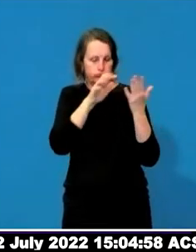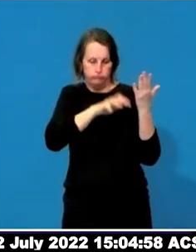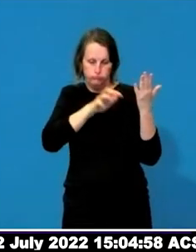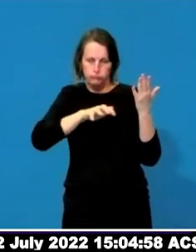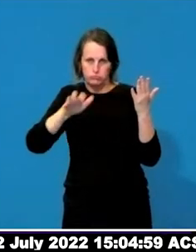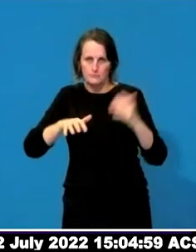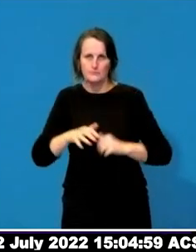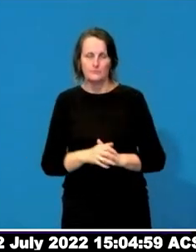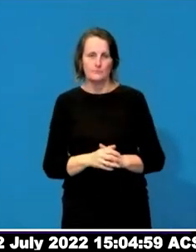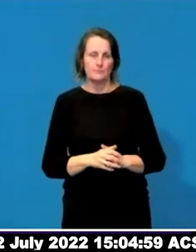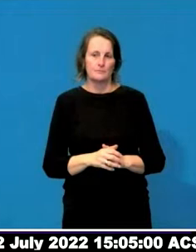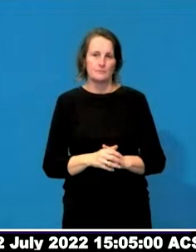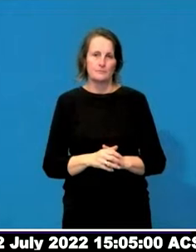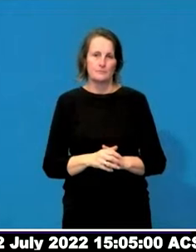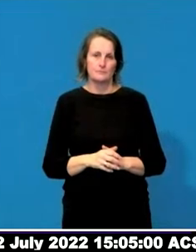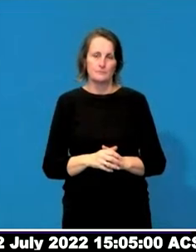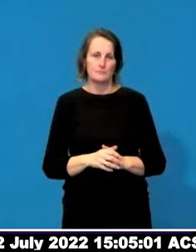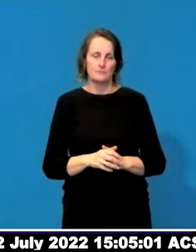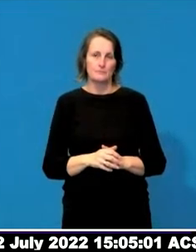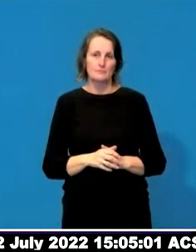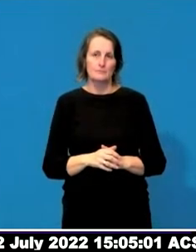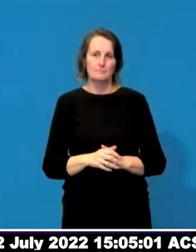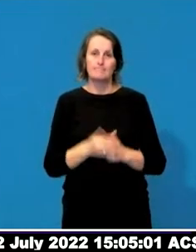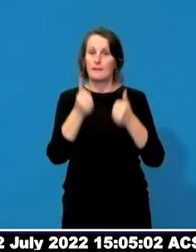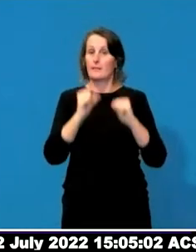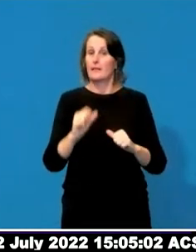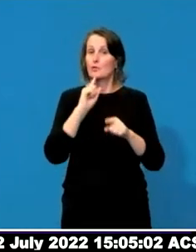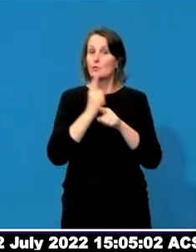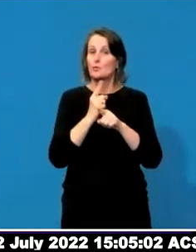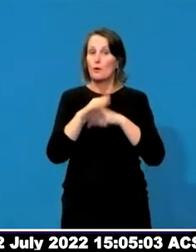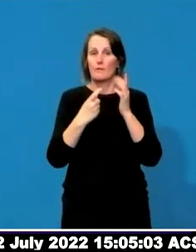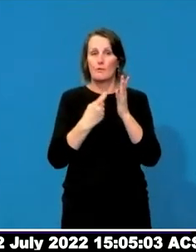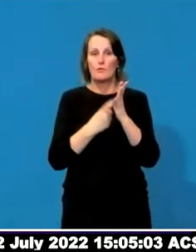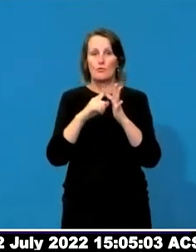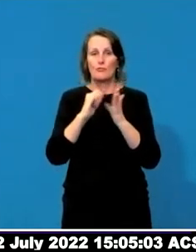But then, importantly, you refer to respite and the limited options available.